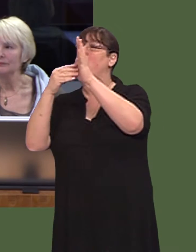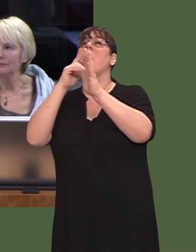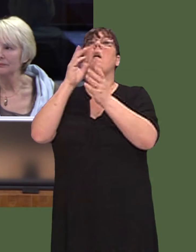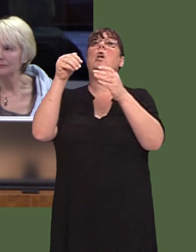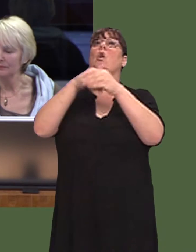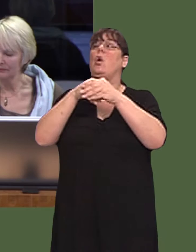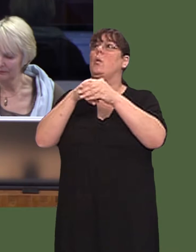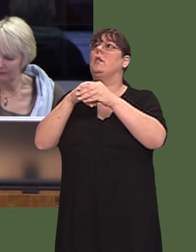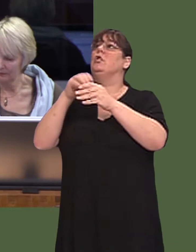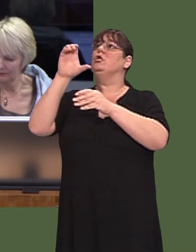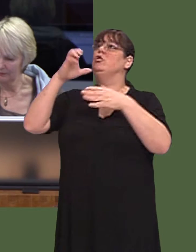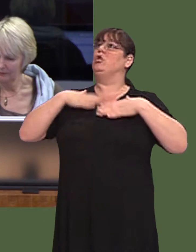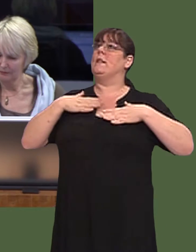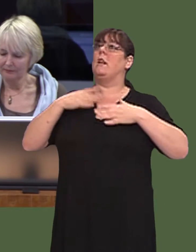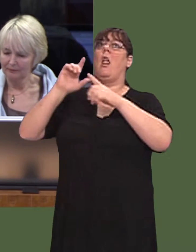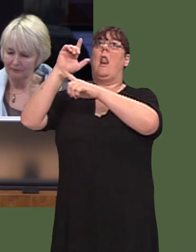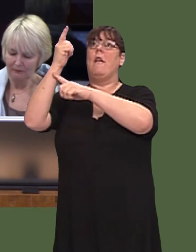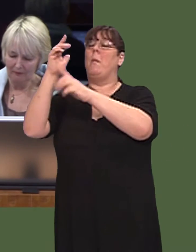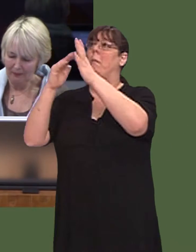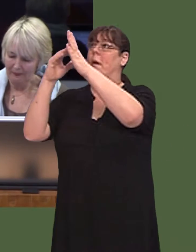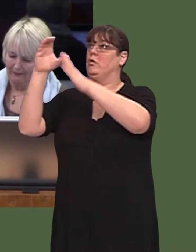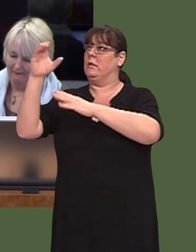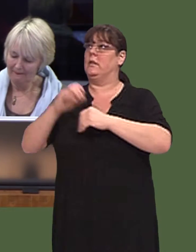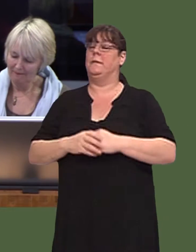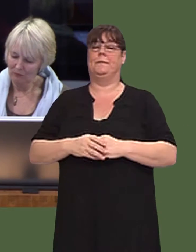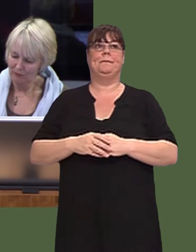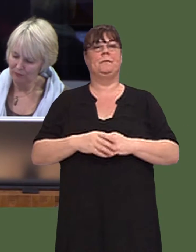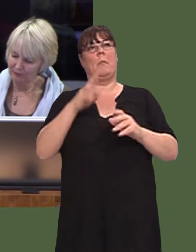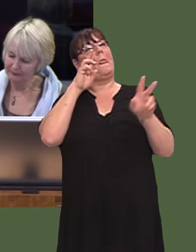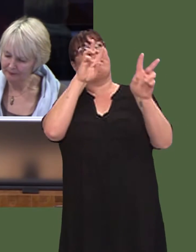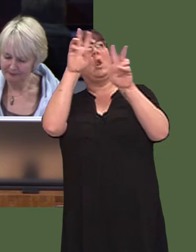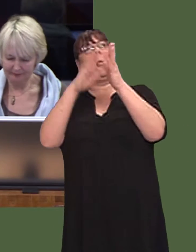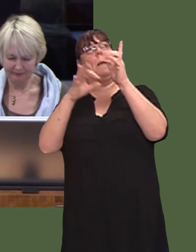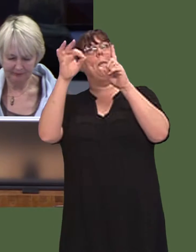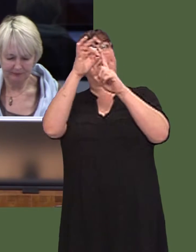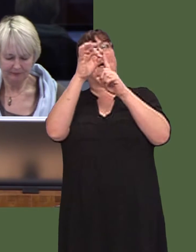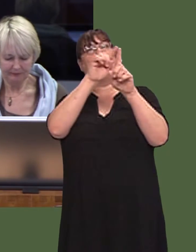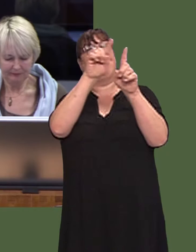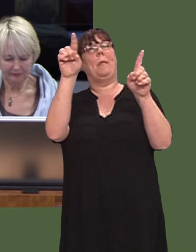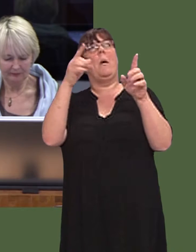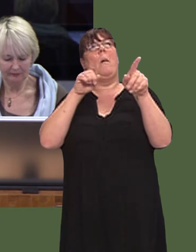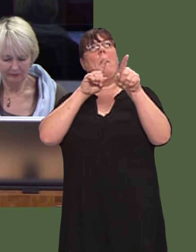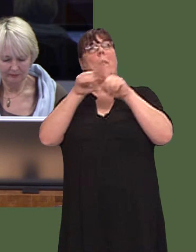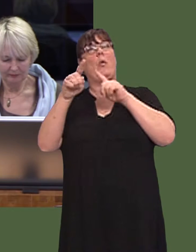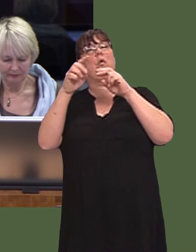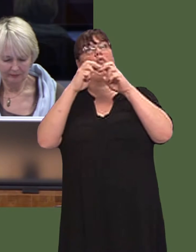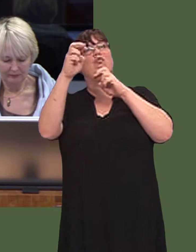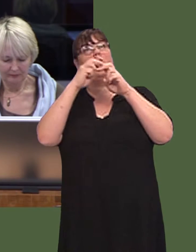The maps indicate that many of the routes are existing rail and bus lines, and your